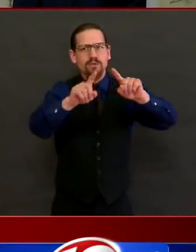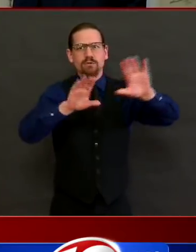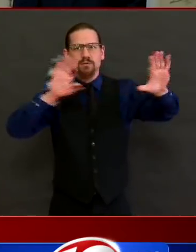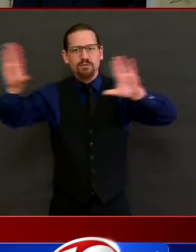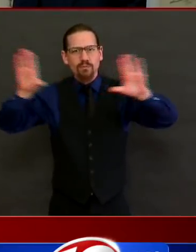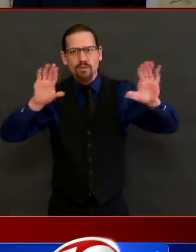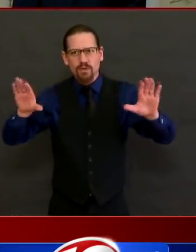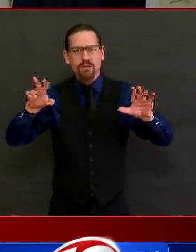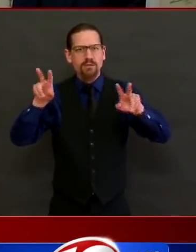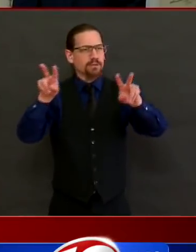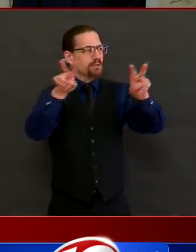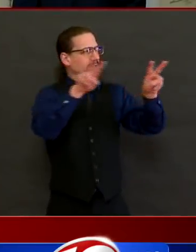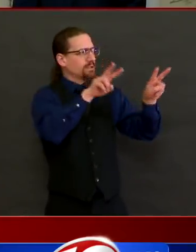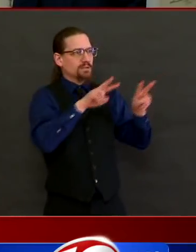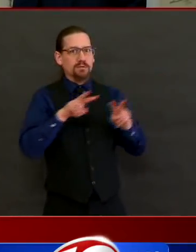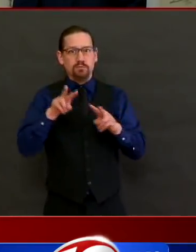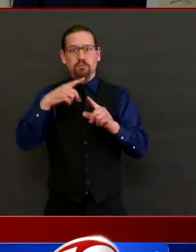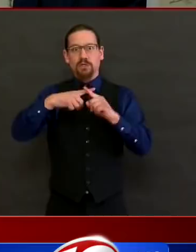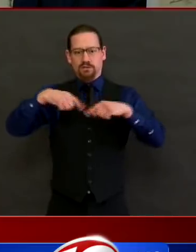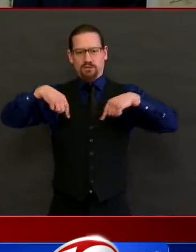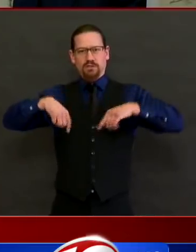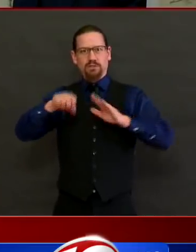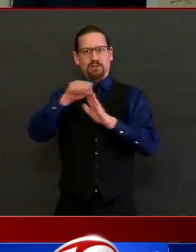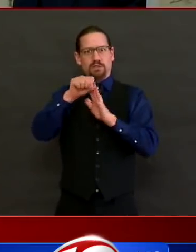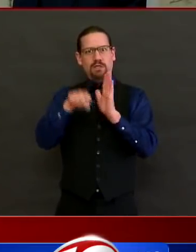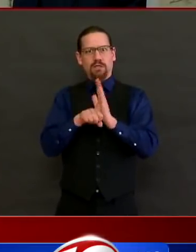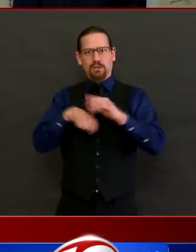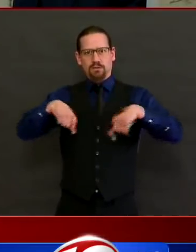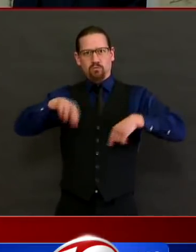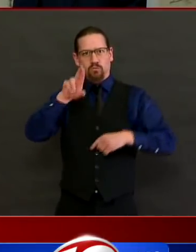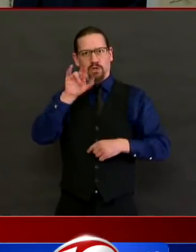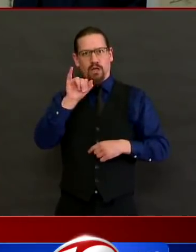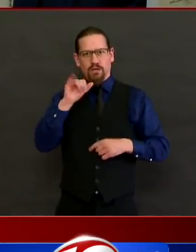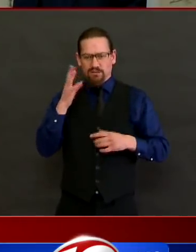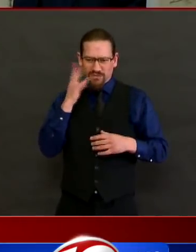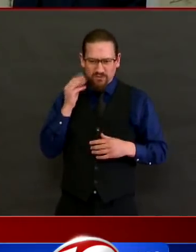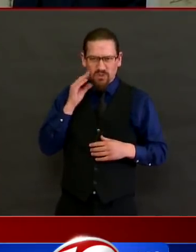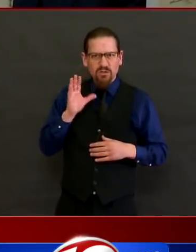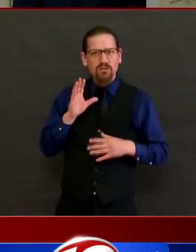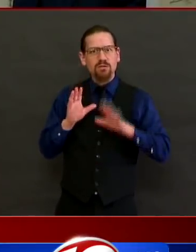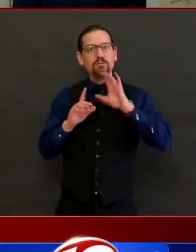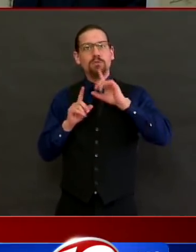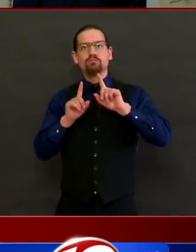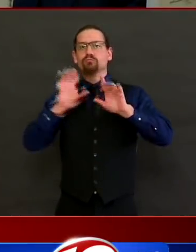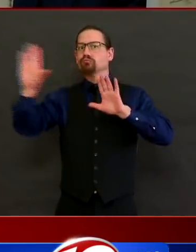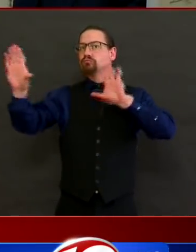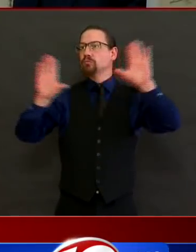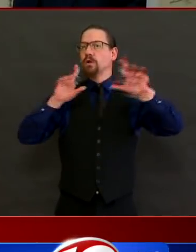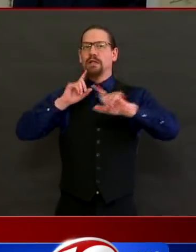THAT ARE AHEAD OF US. AND ALSO THE ACTUAL RHODE ISLAND EXPERIENCE.